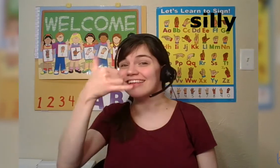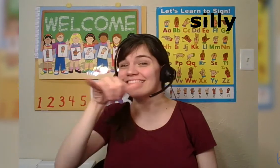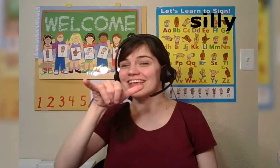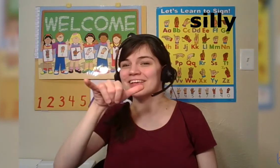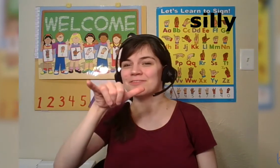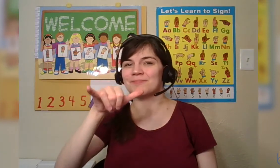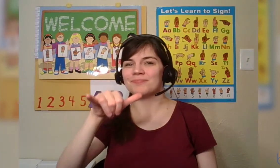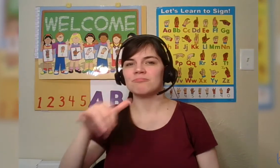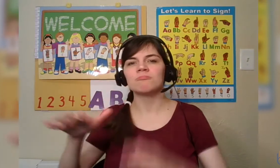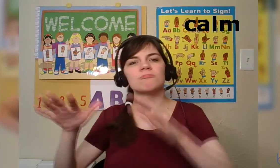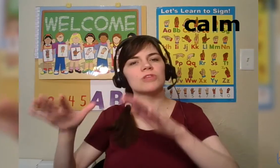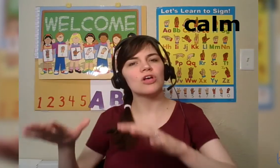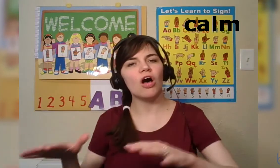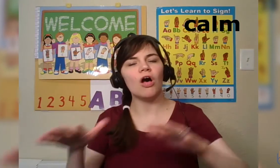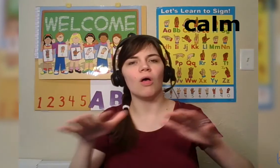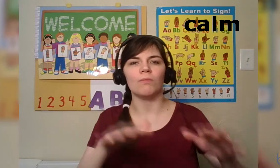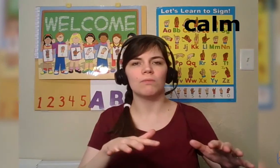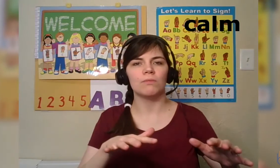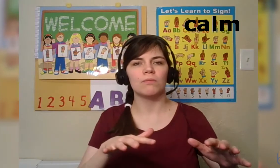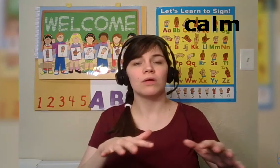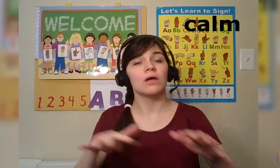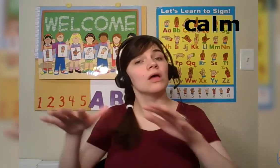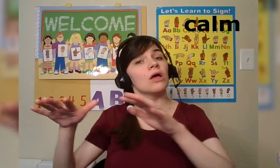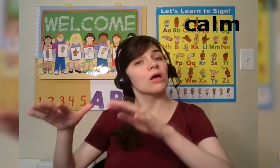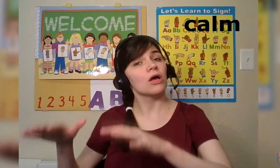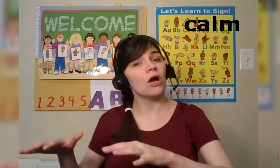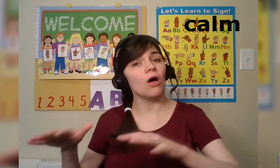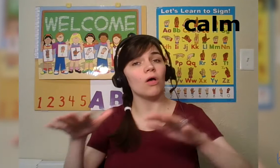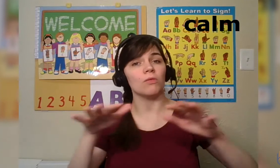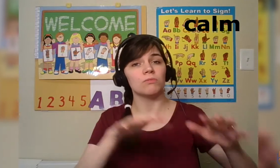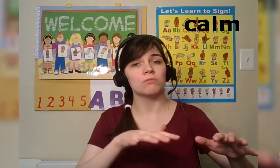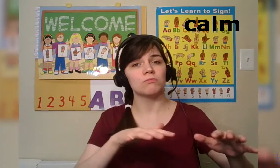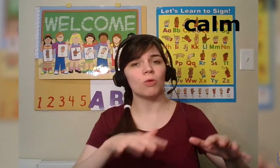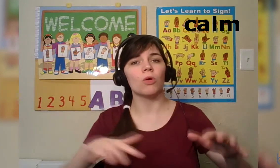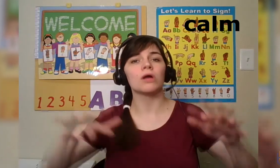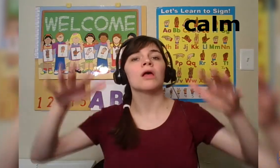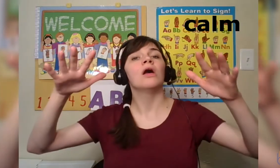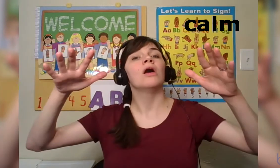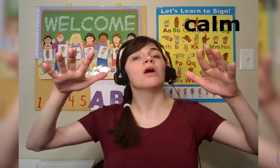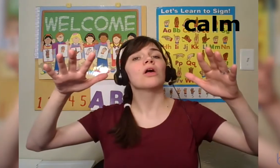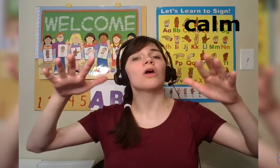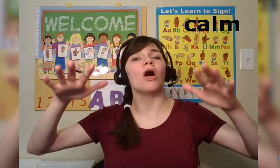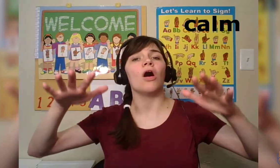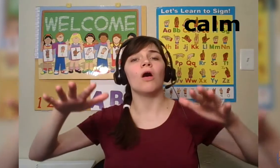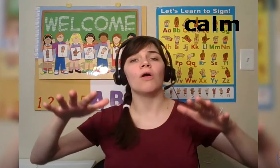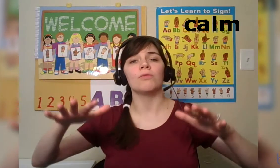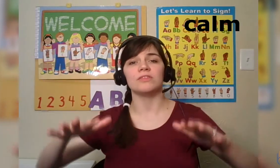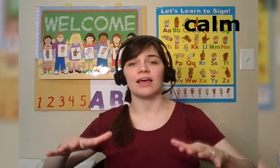Calm. Calm. Or, calm down.